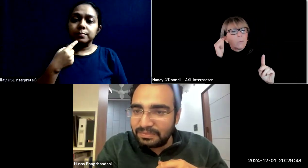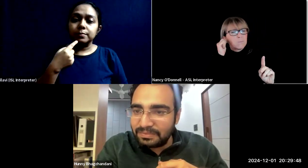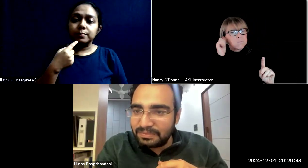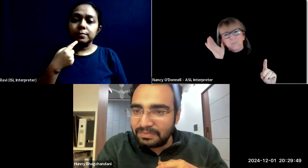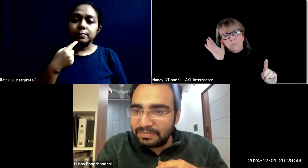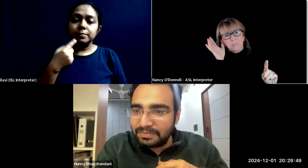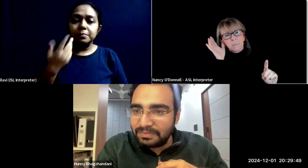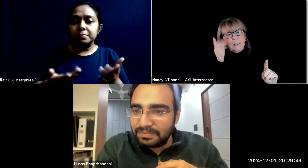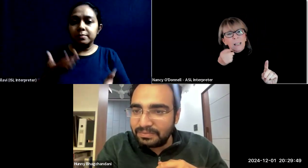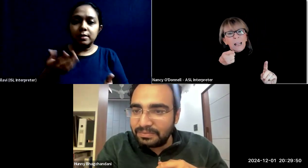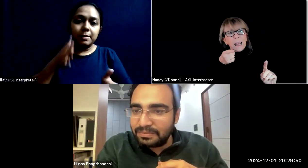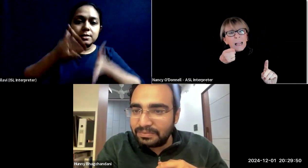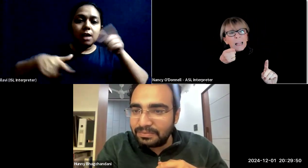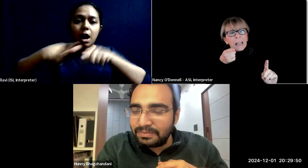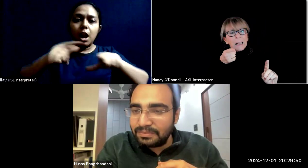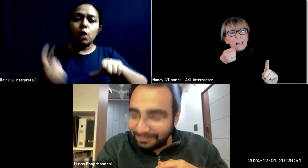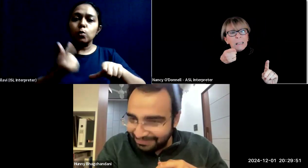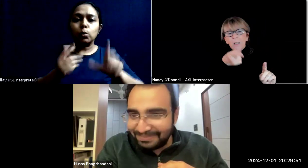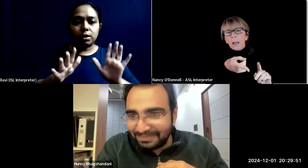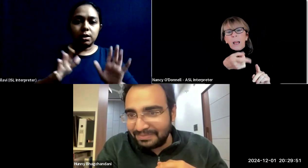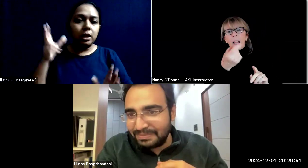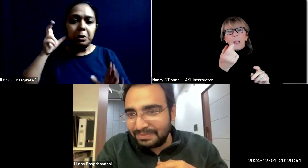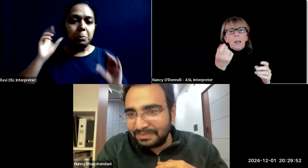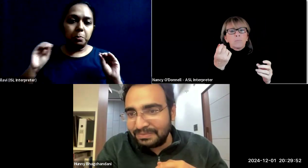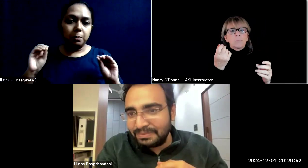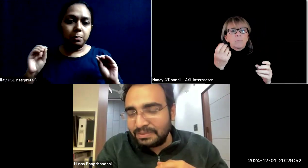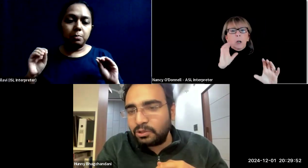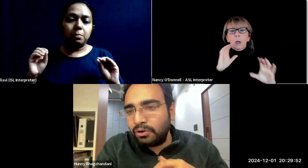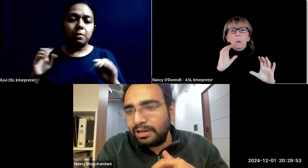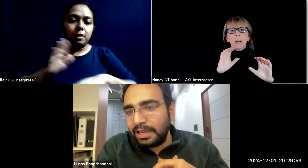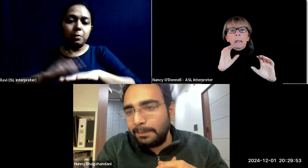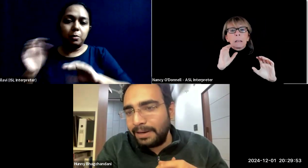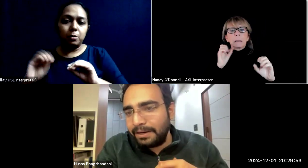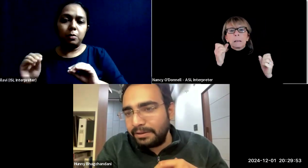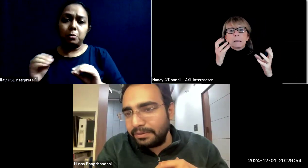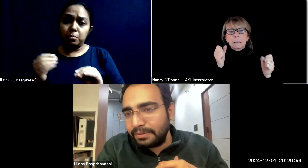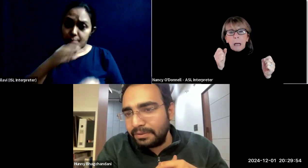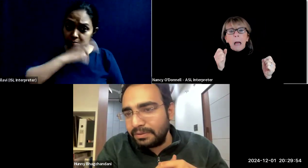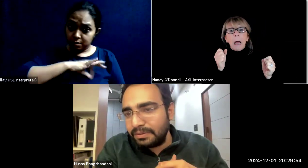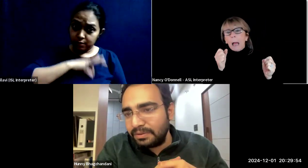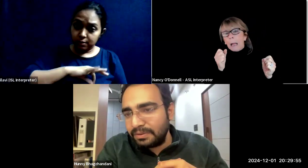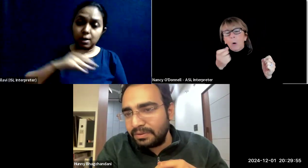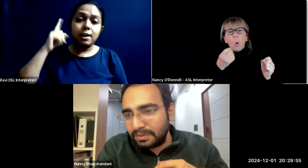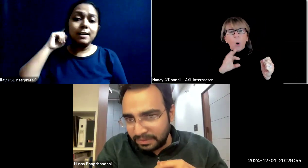I guess sign language. Or somebody who is profoundly deaf blind